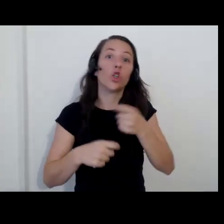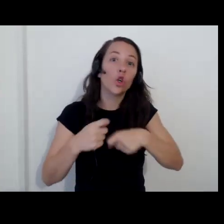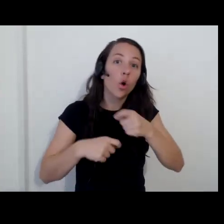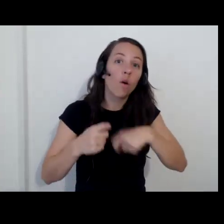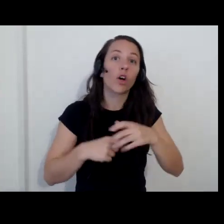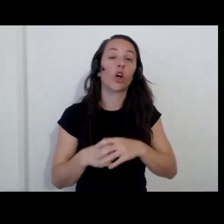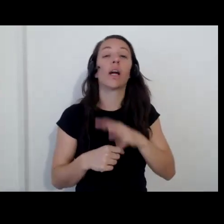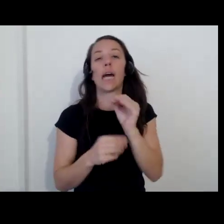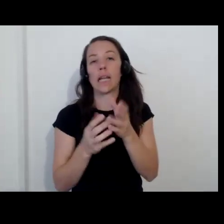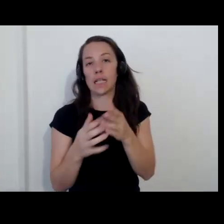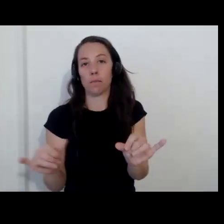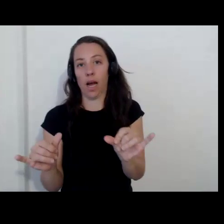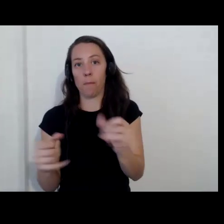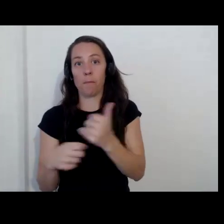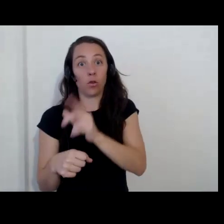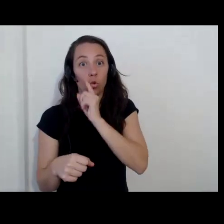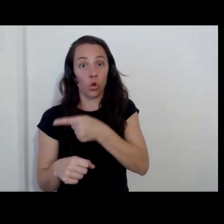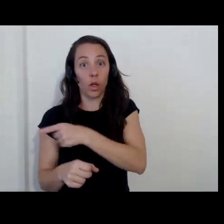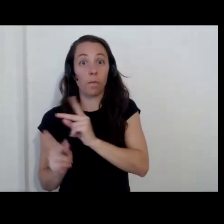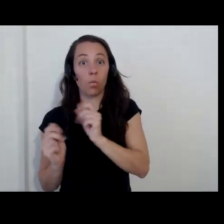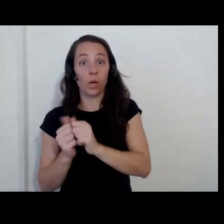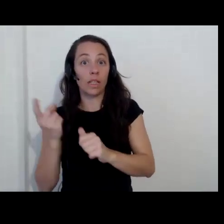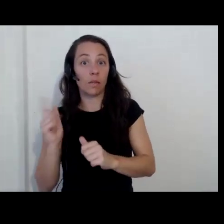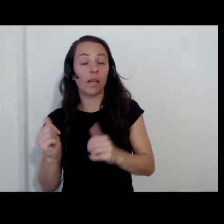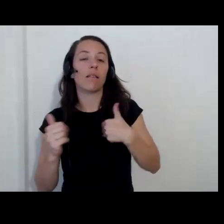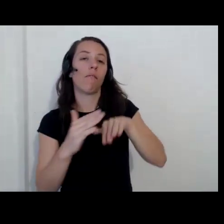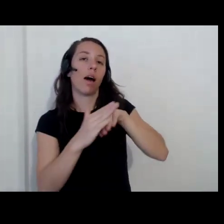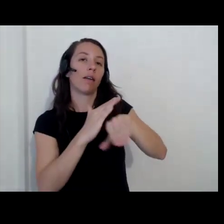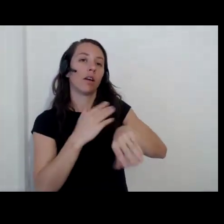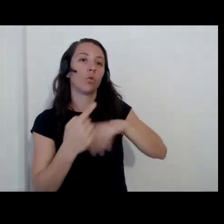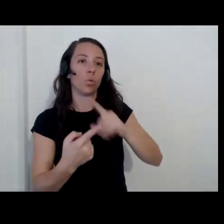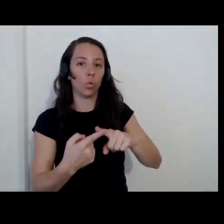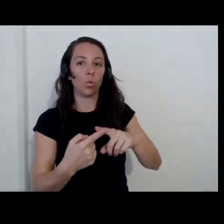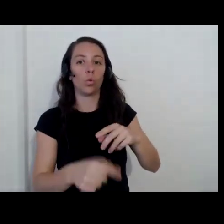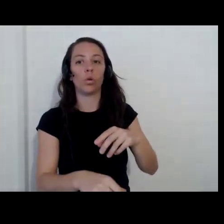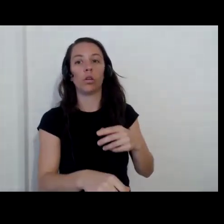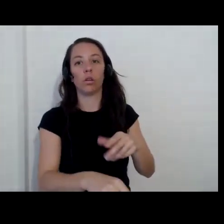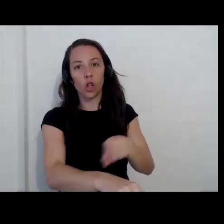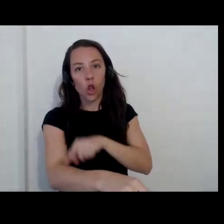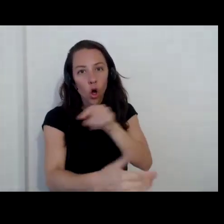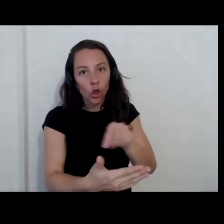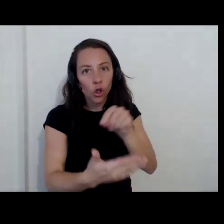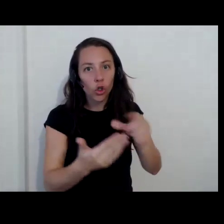While ensuring that Disabled people are getting access to long term meaningful employment opportunities